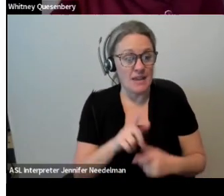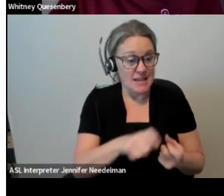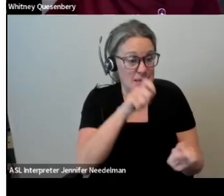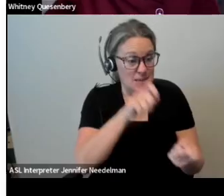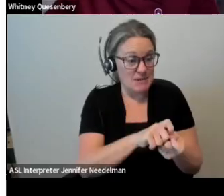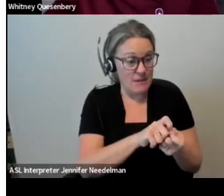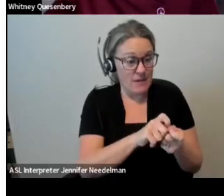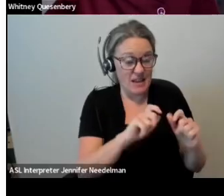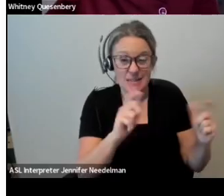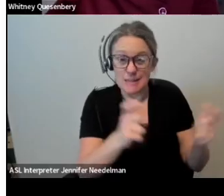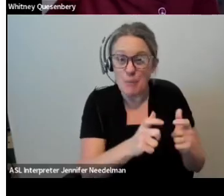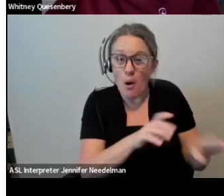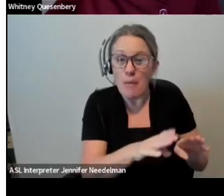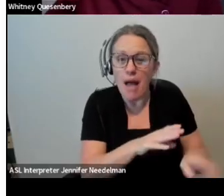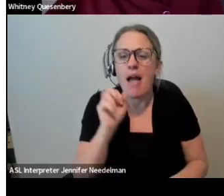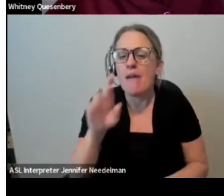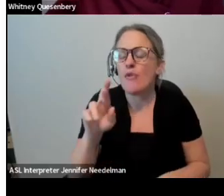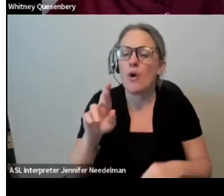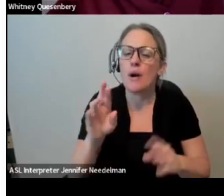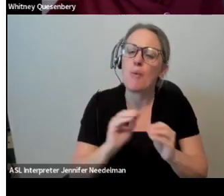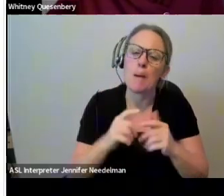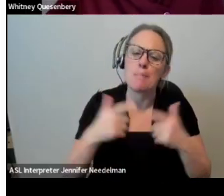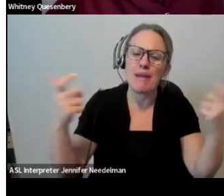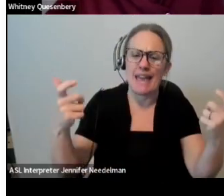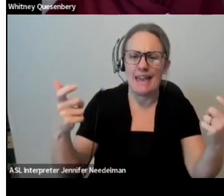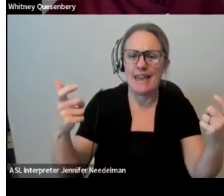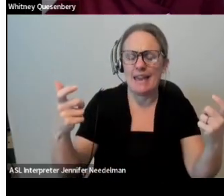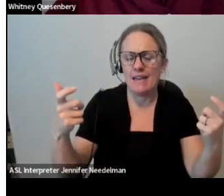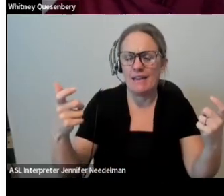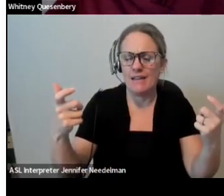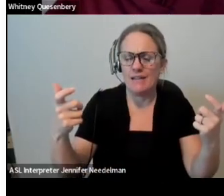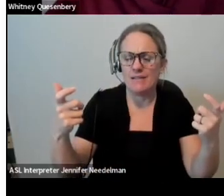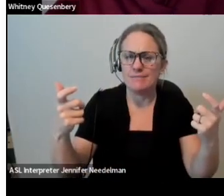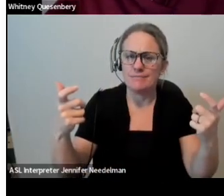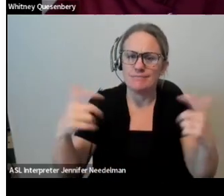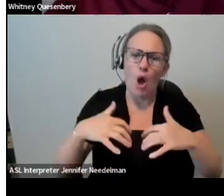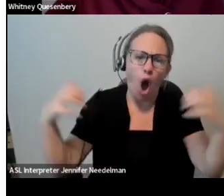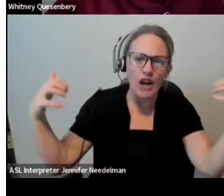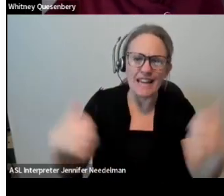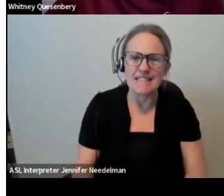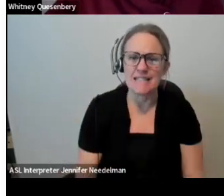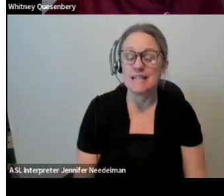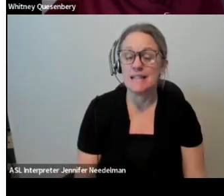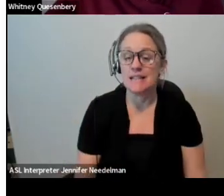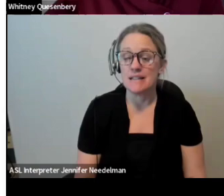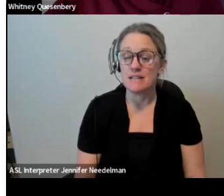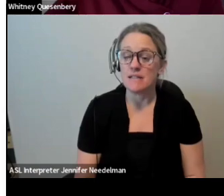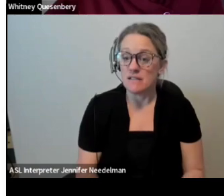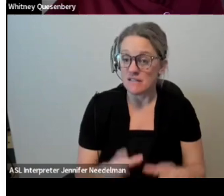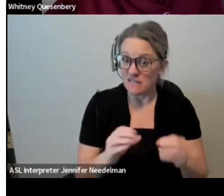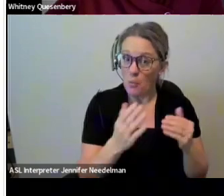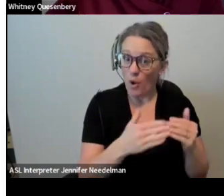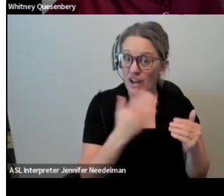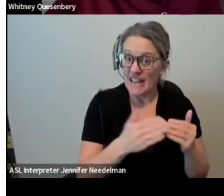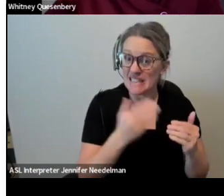or is it around a larger thing? I think the more specific it is, the easier it probably is to figure out your personas.